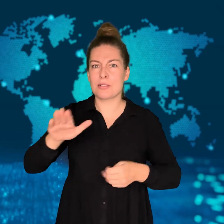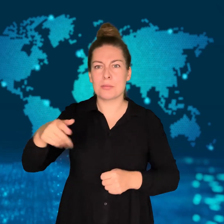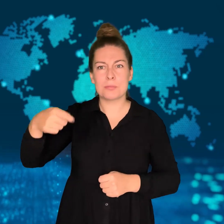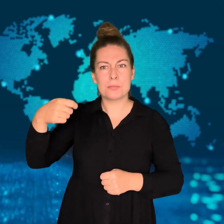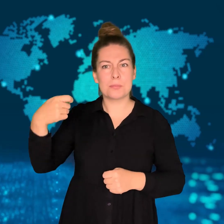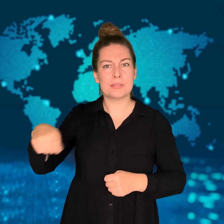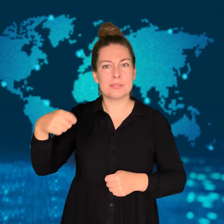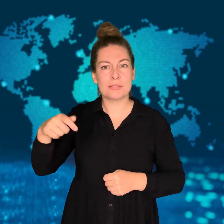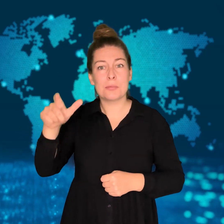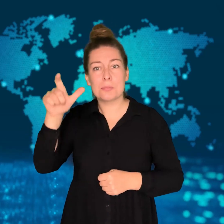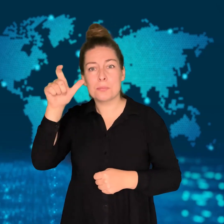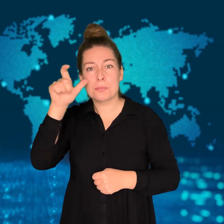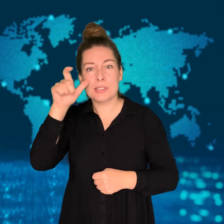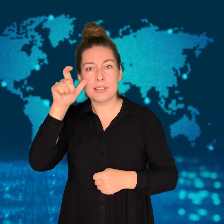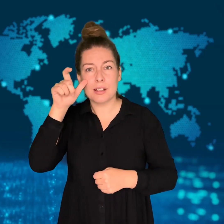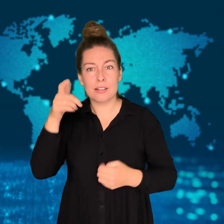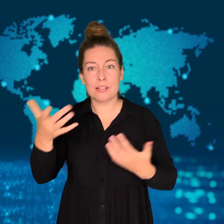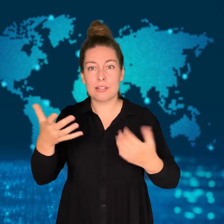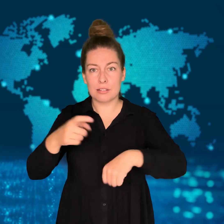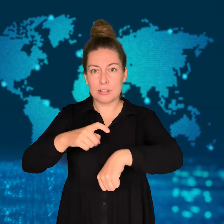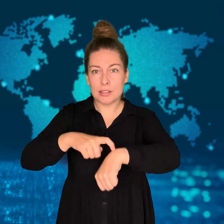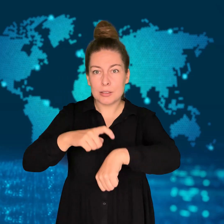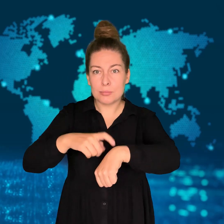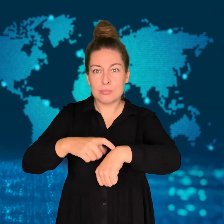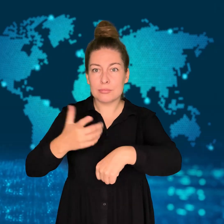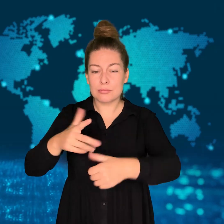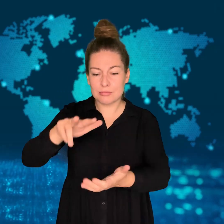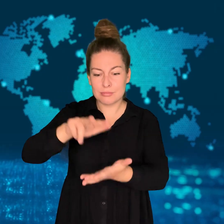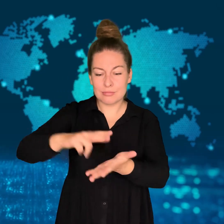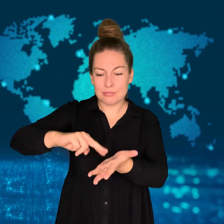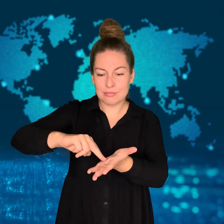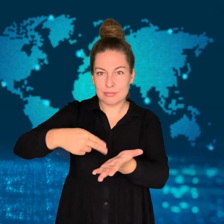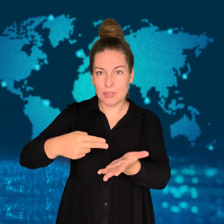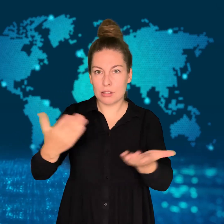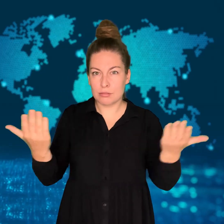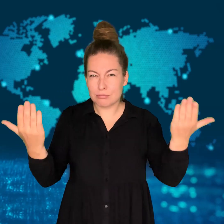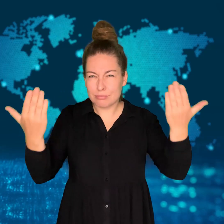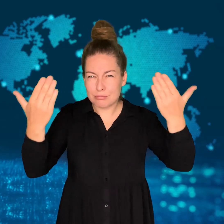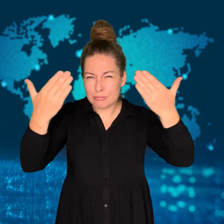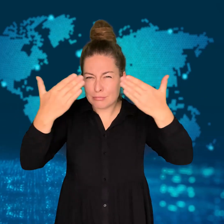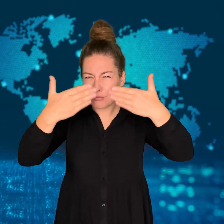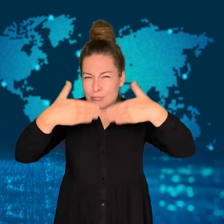a midnight deadline.